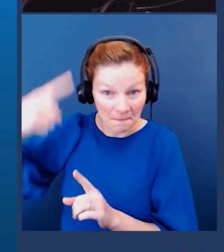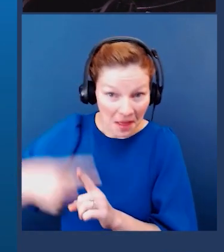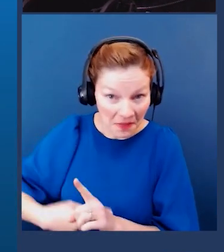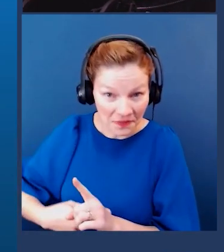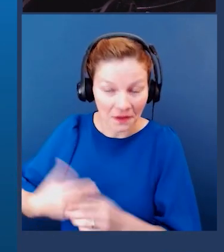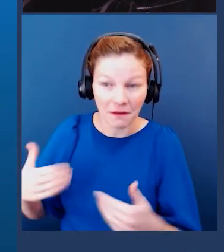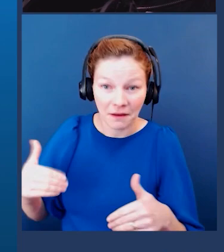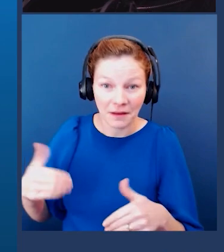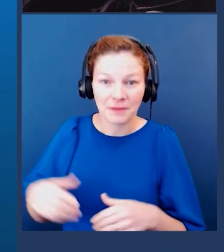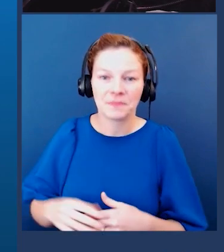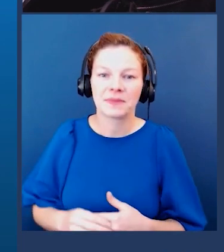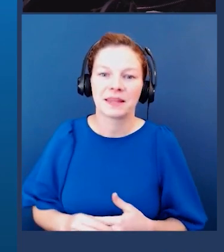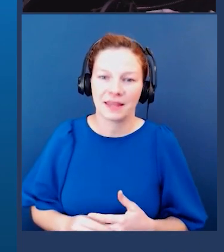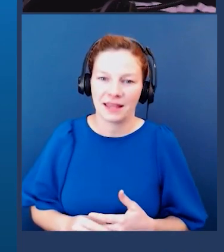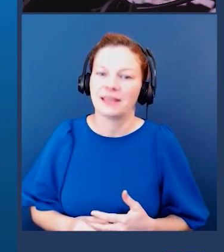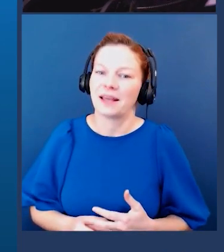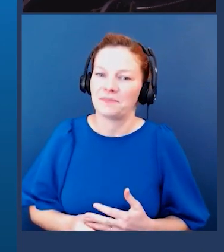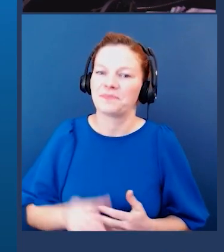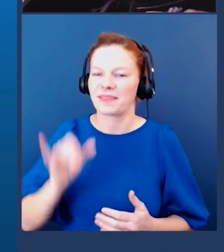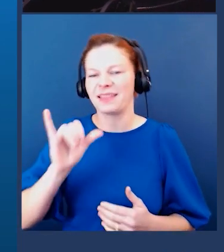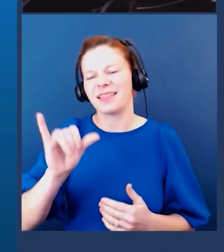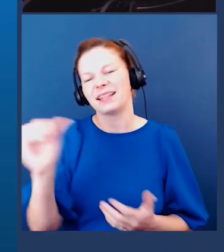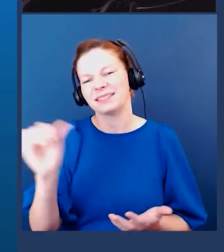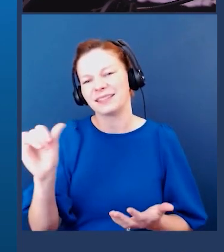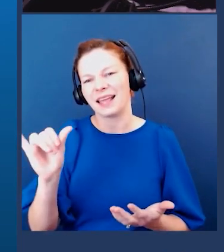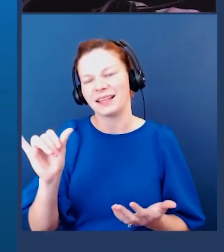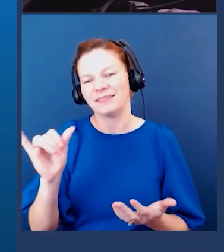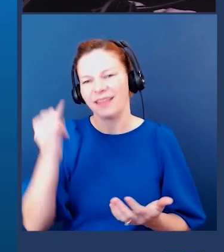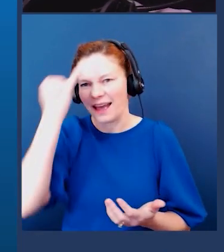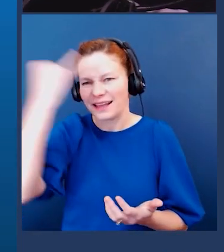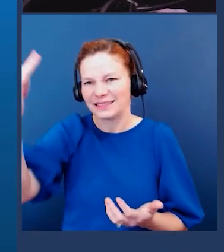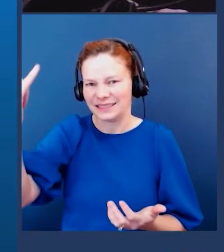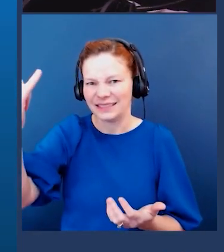And yeah, that's kind of like the spirit and the and the idea of it.